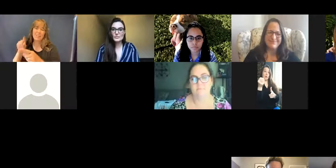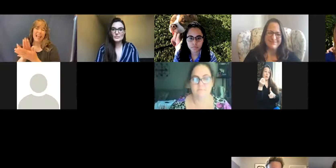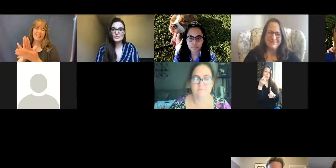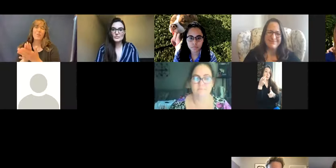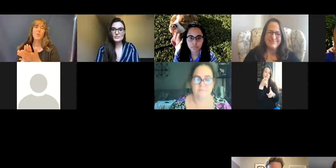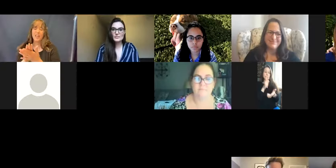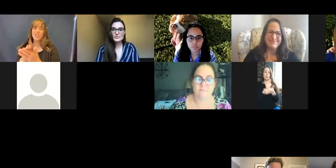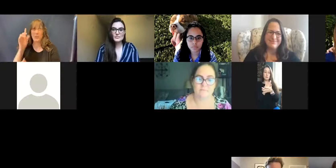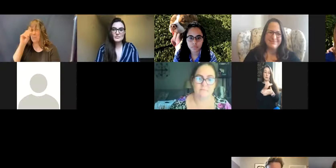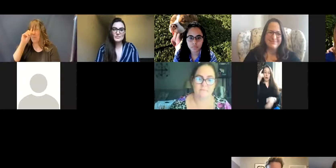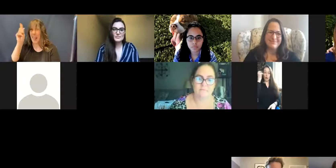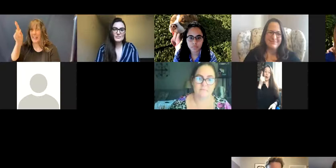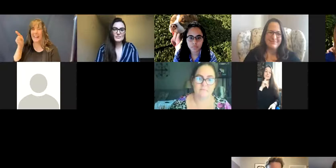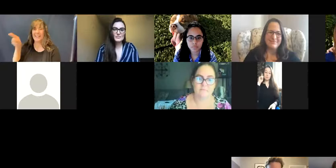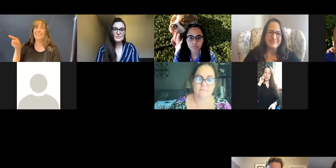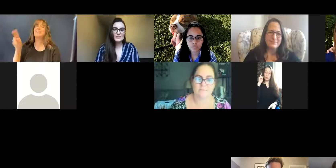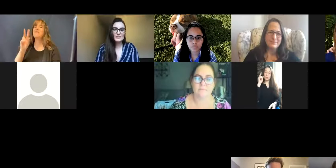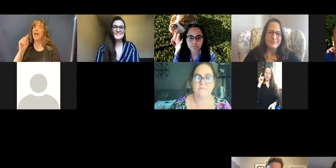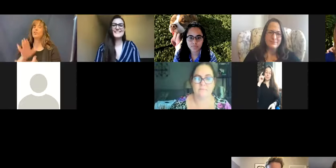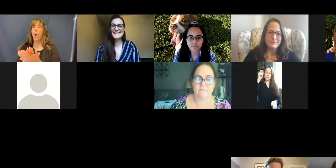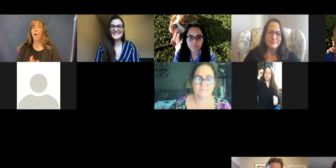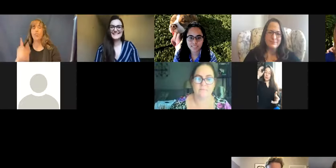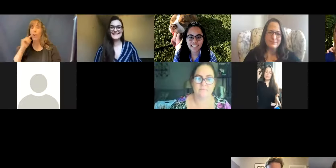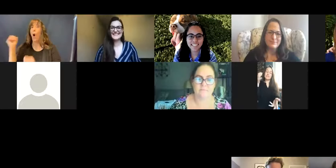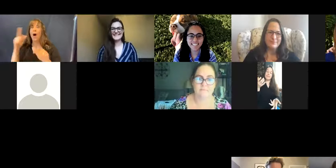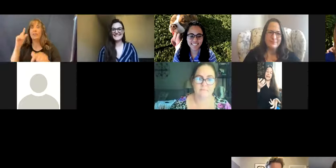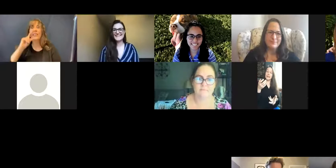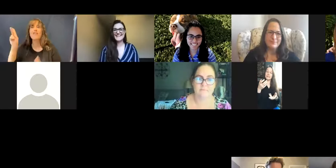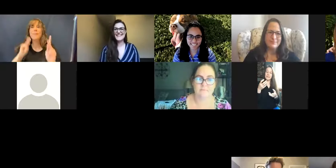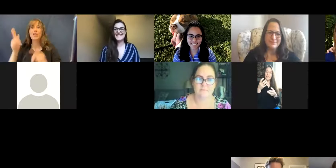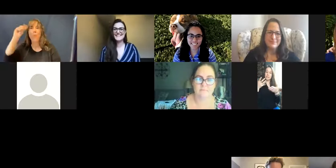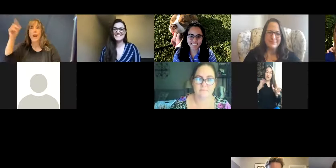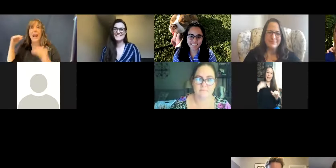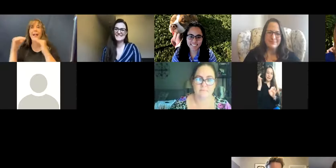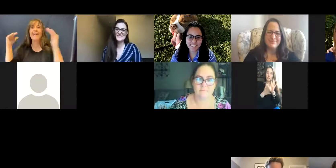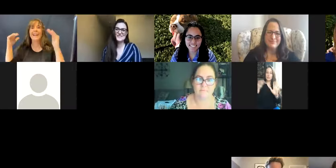So vet school thought all deaf people were just brilliant. And she already had interpreters